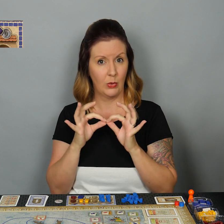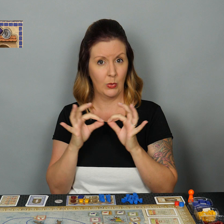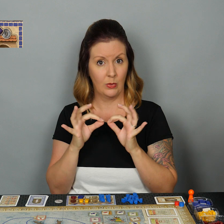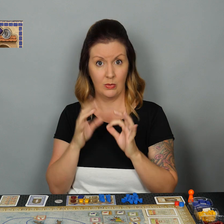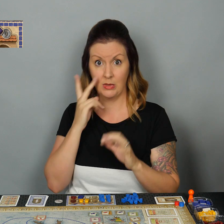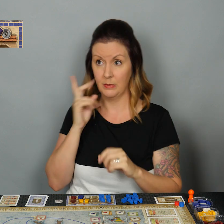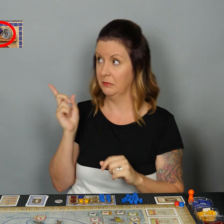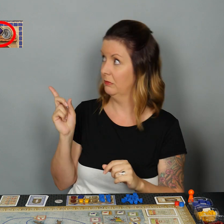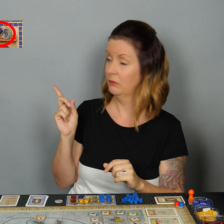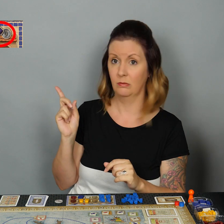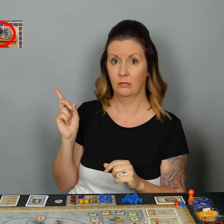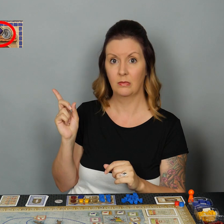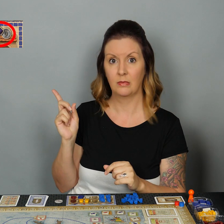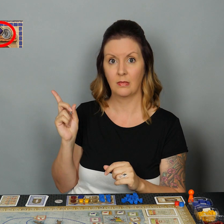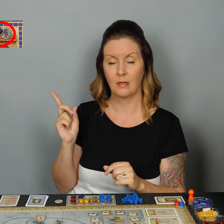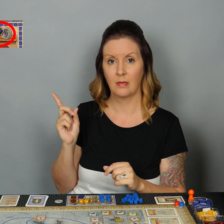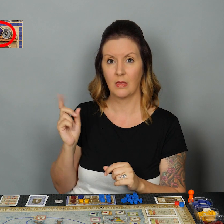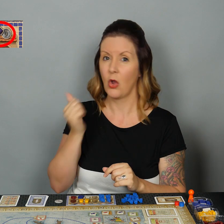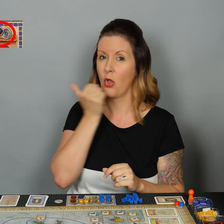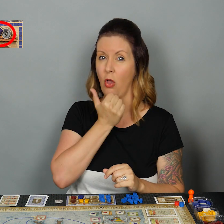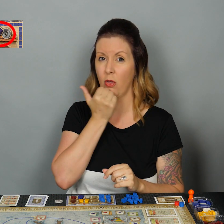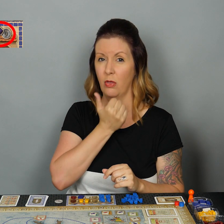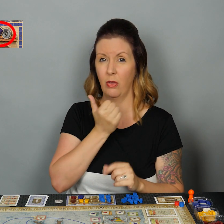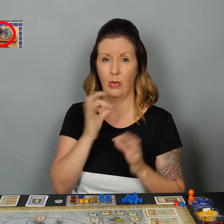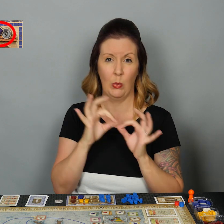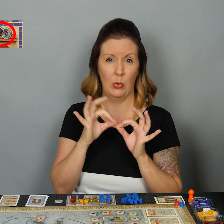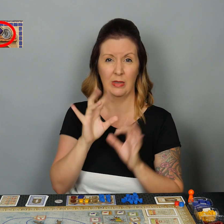See the store house value list right here?